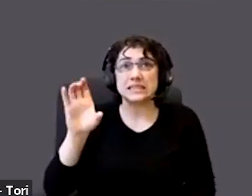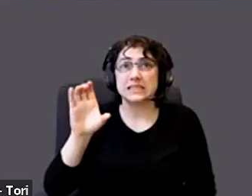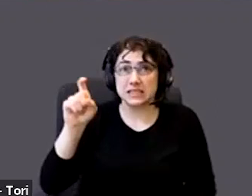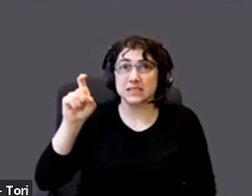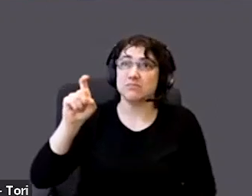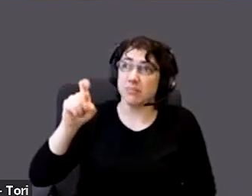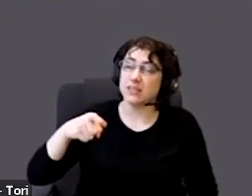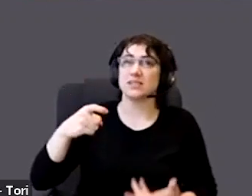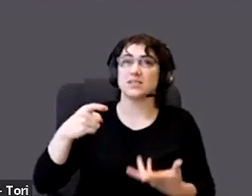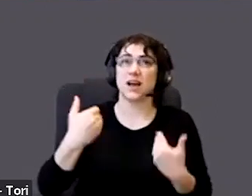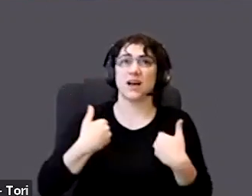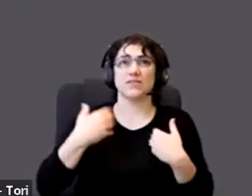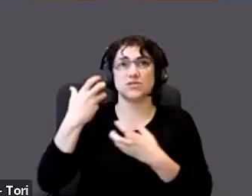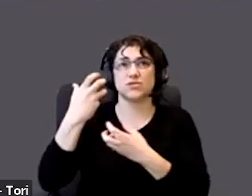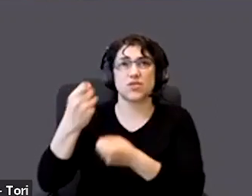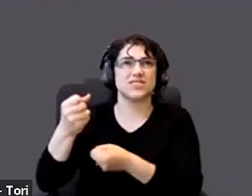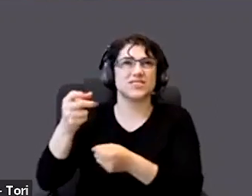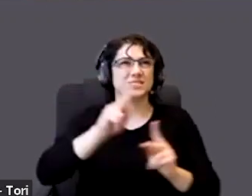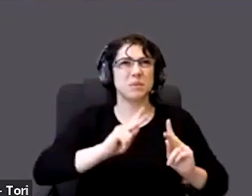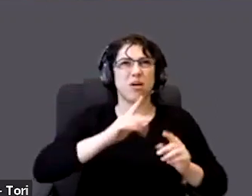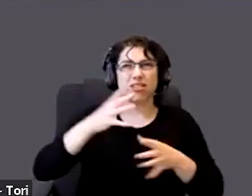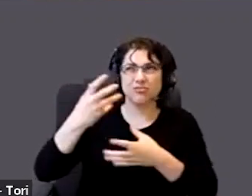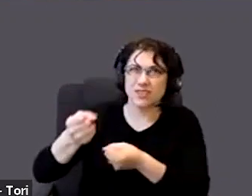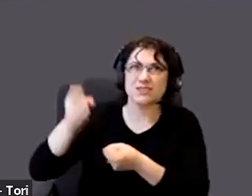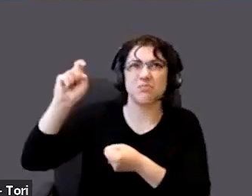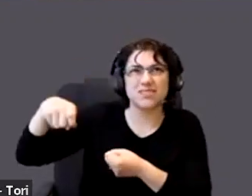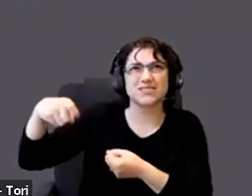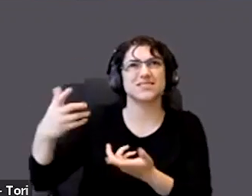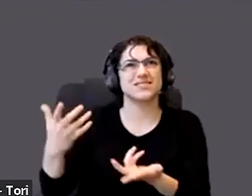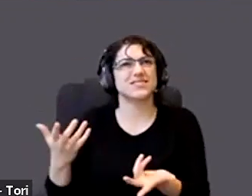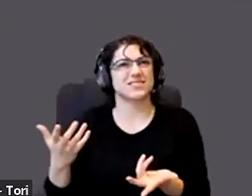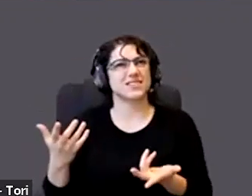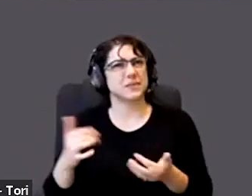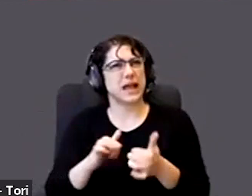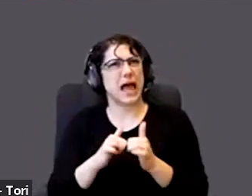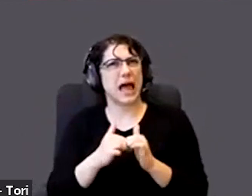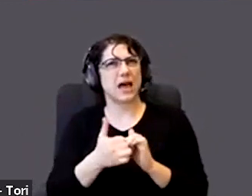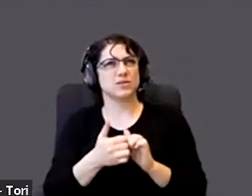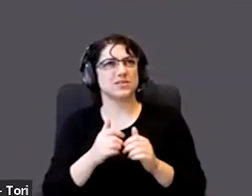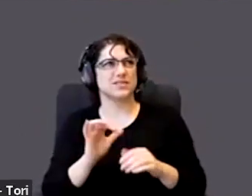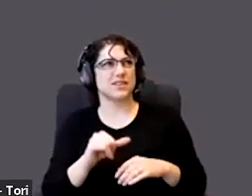And I was just wondering what your thoughts were, especially now in setting up a new center, of how that plays into the overall image of the CDC.